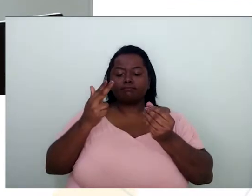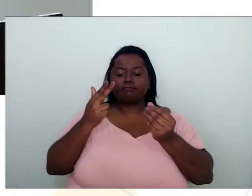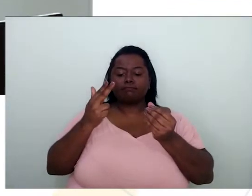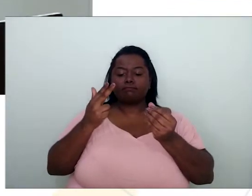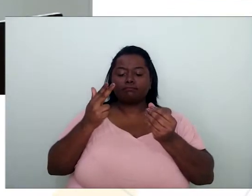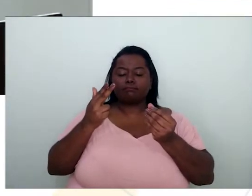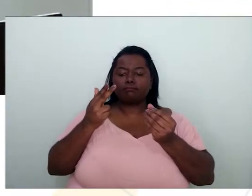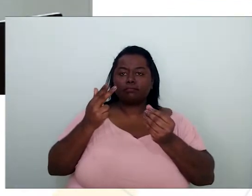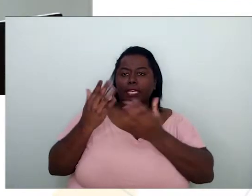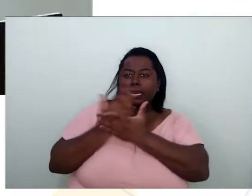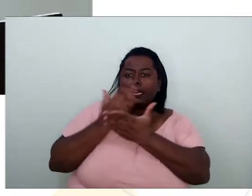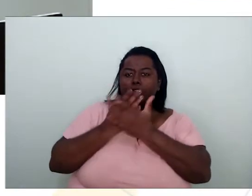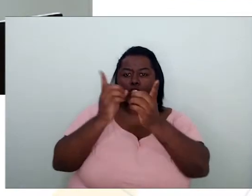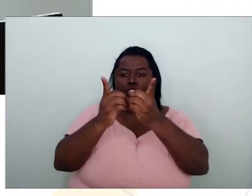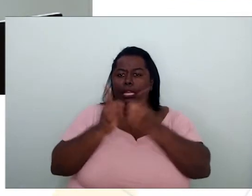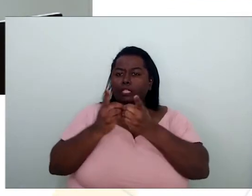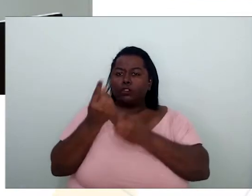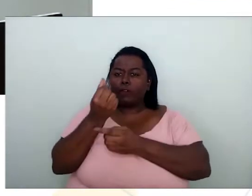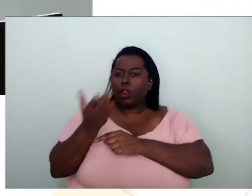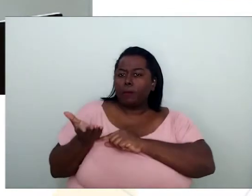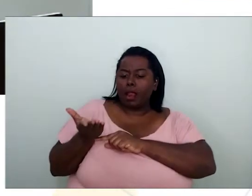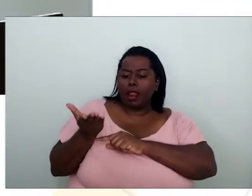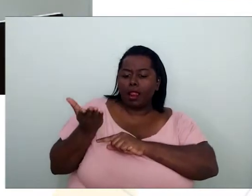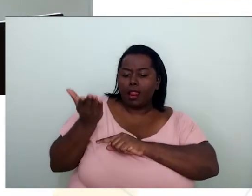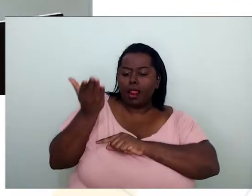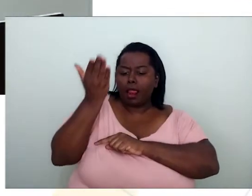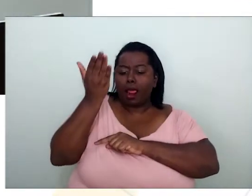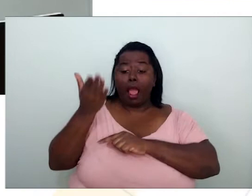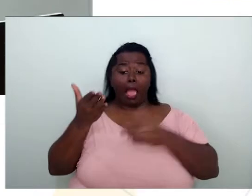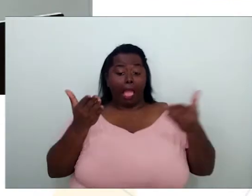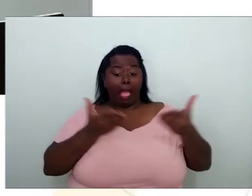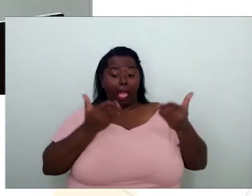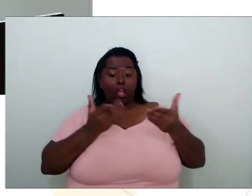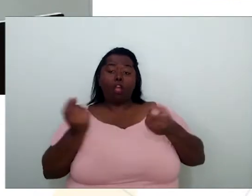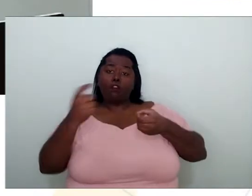costs of textbooks now this goes back to the idea of how open scholarship you